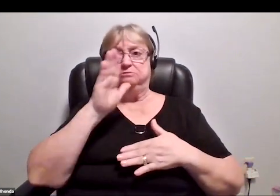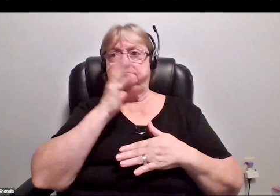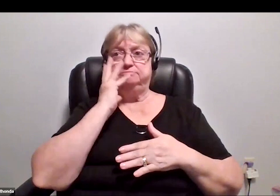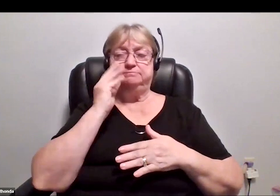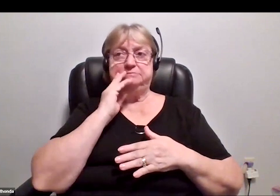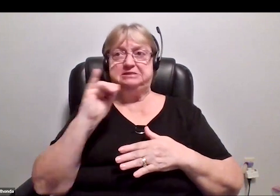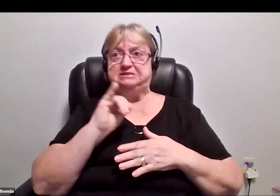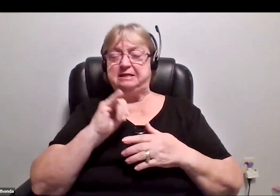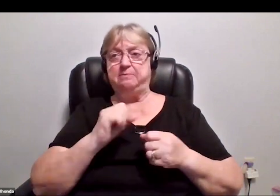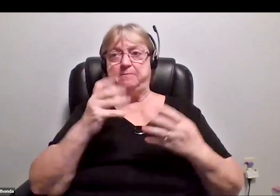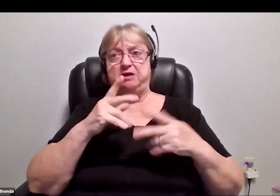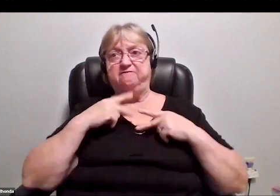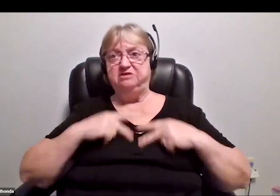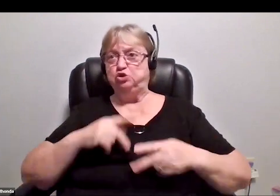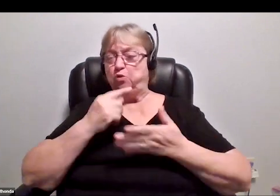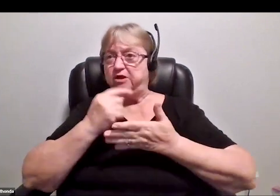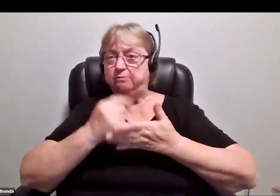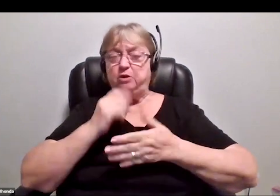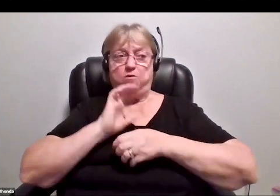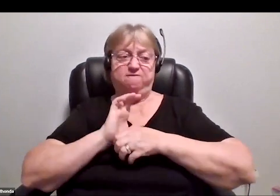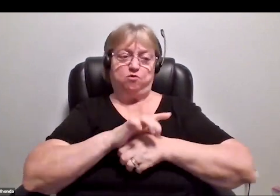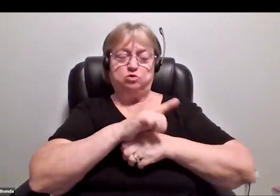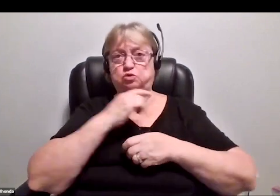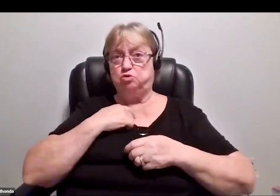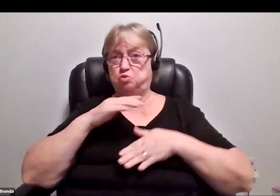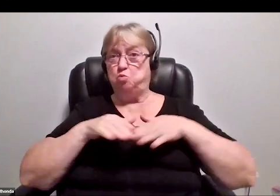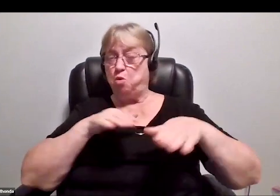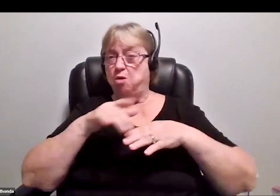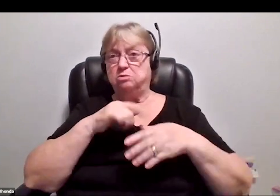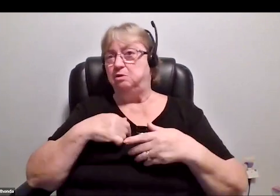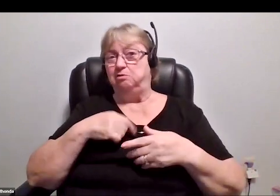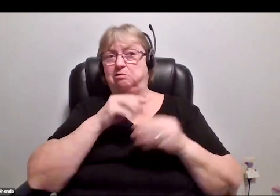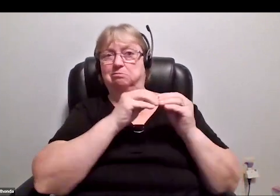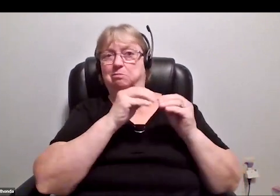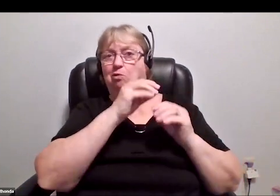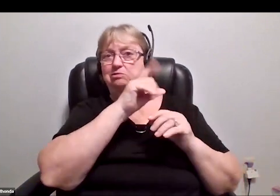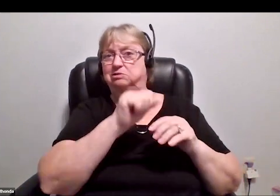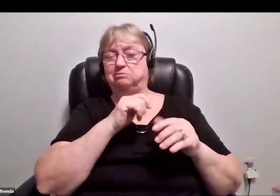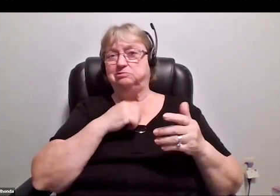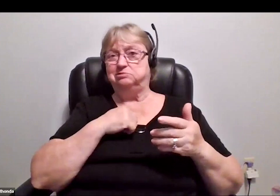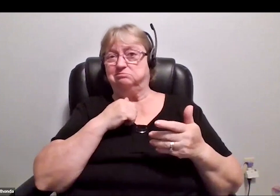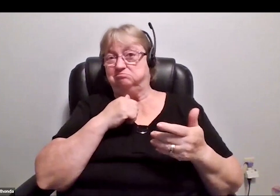or be forced to walk because she was more disabled and they never bothered. Are two wheelchair-using girls in this scenario,